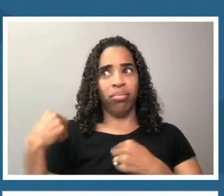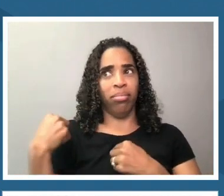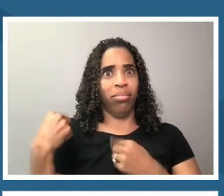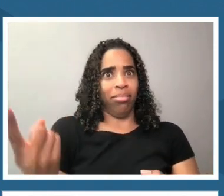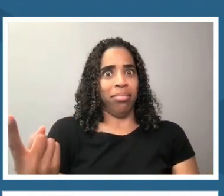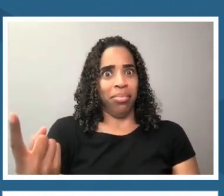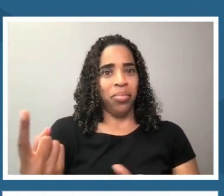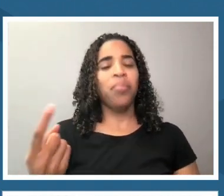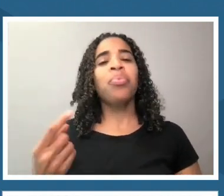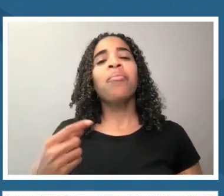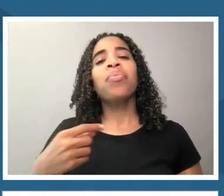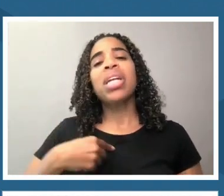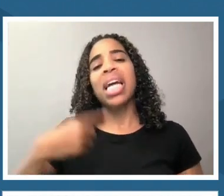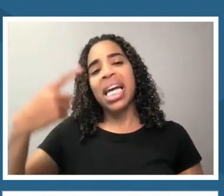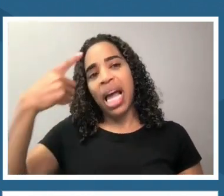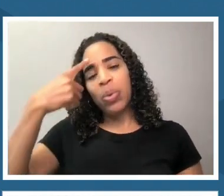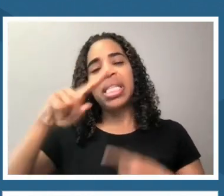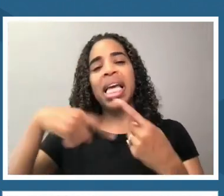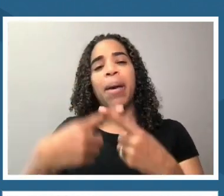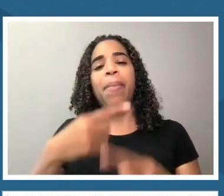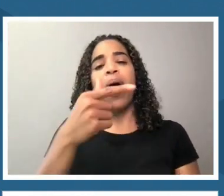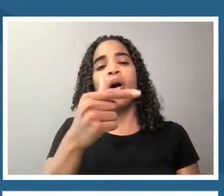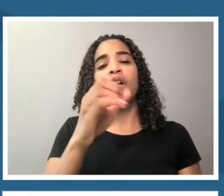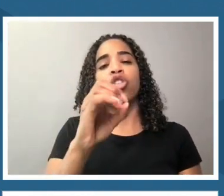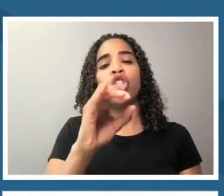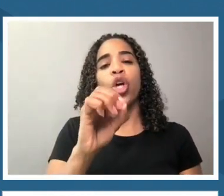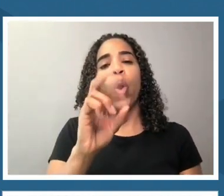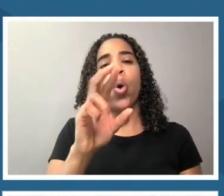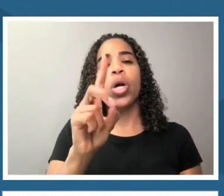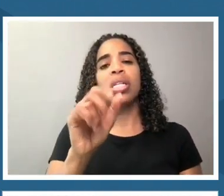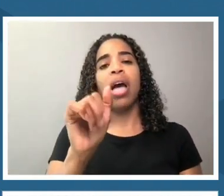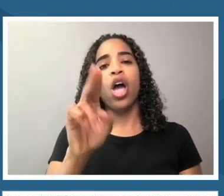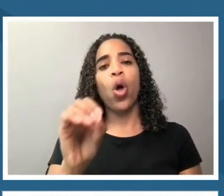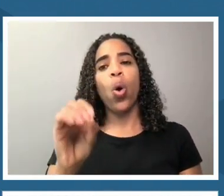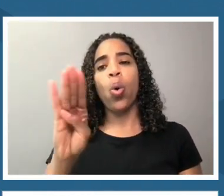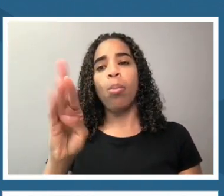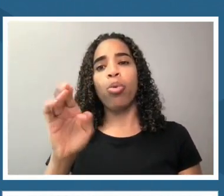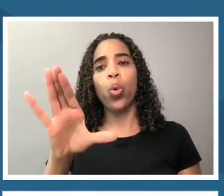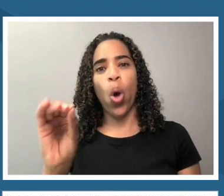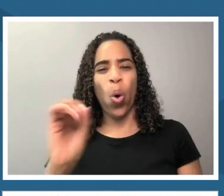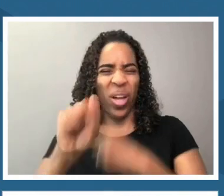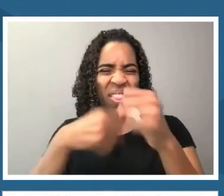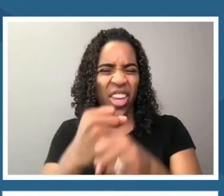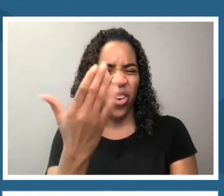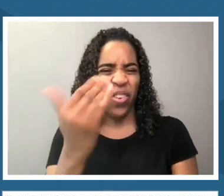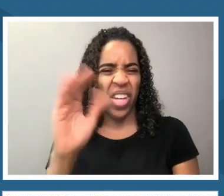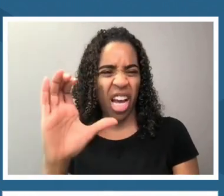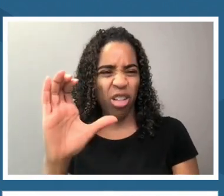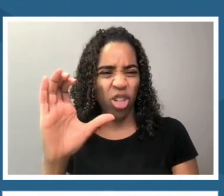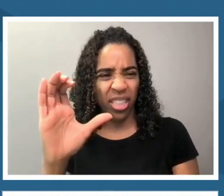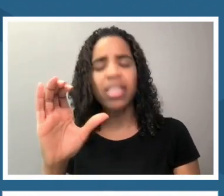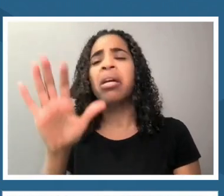giordano bruno in the 1500s uh actually